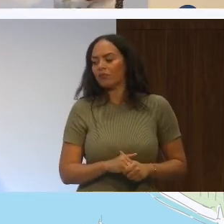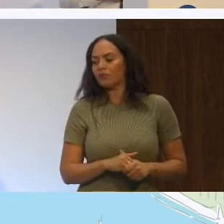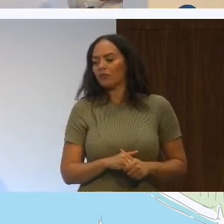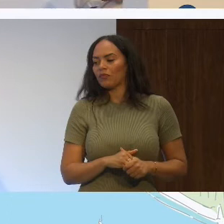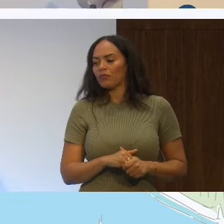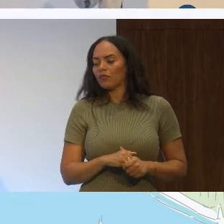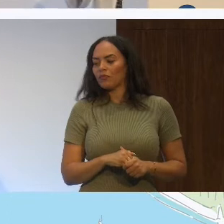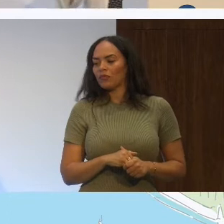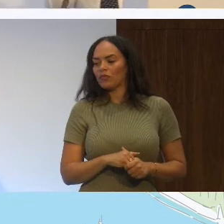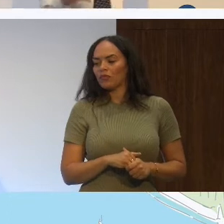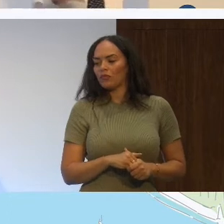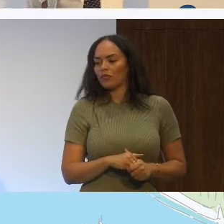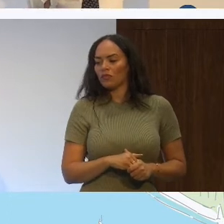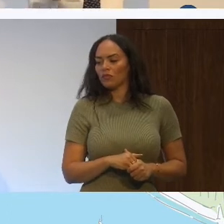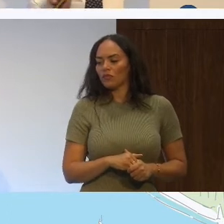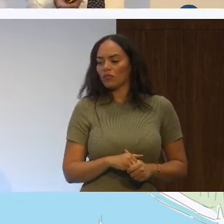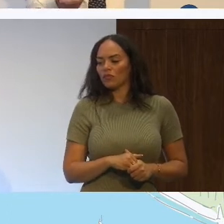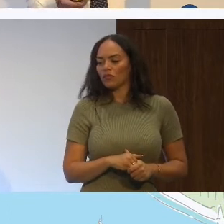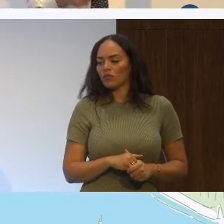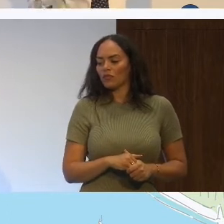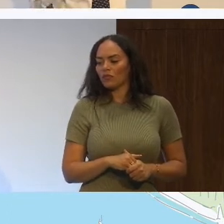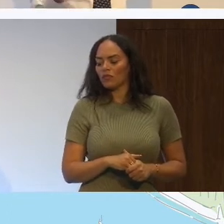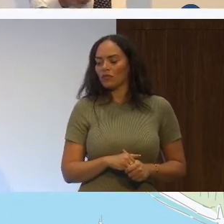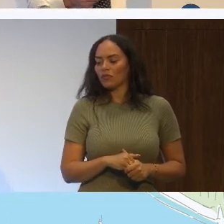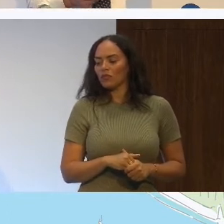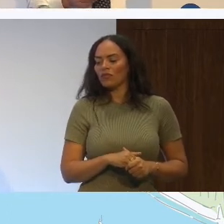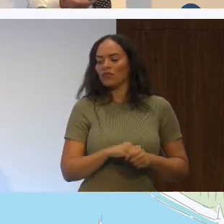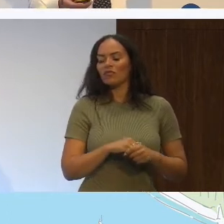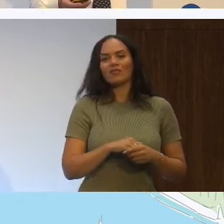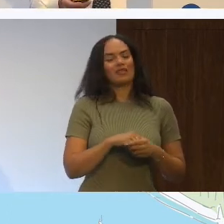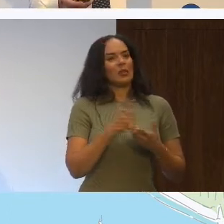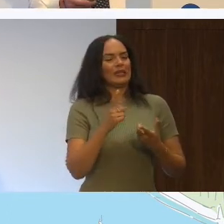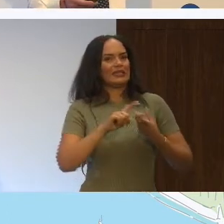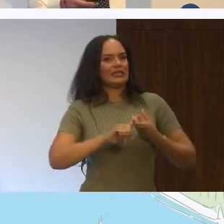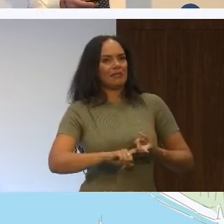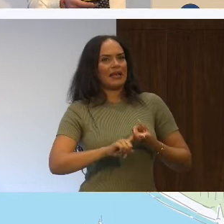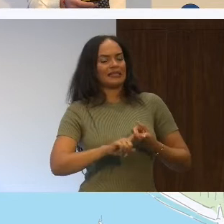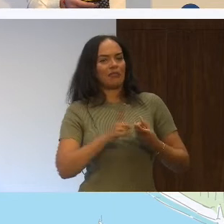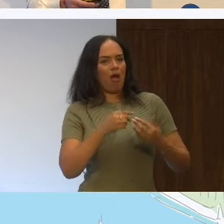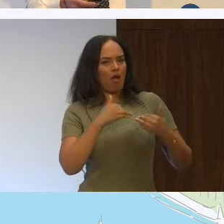because it can cause a vaso constriction and make that worse. Okay.